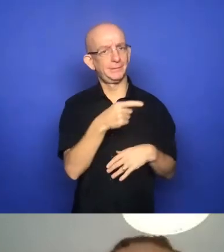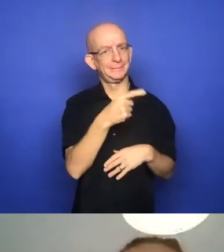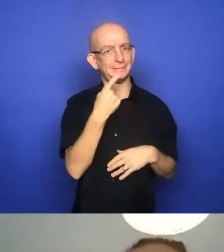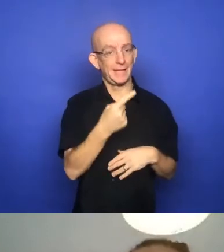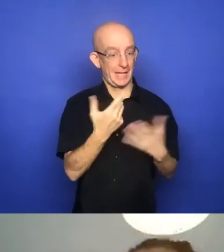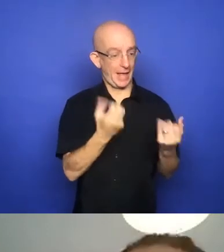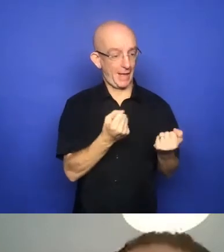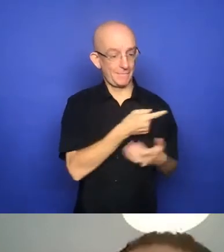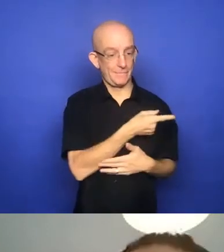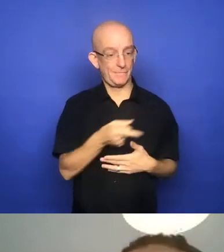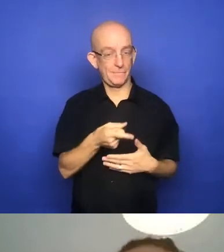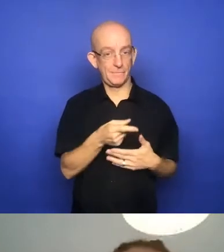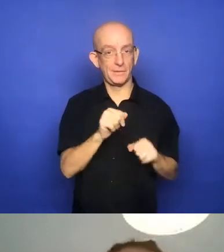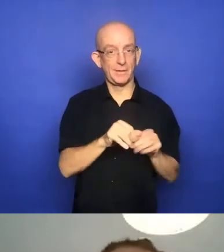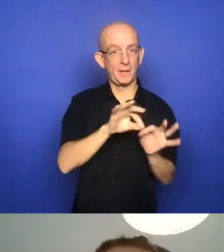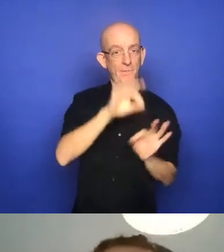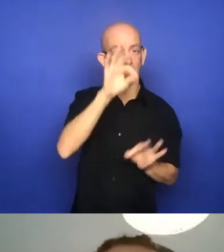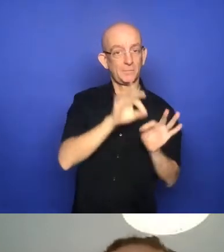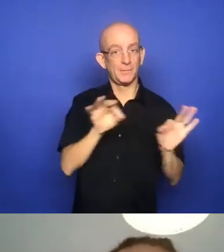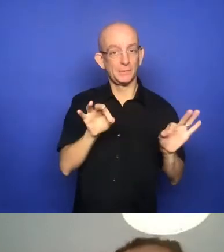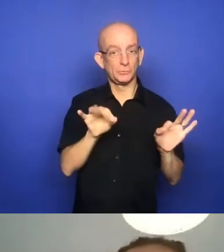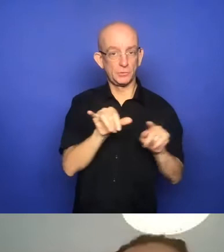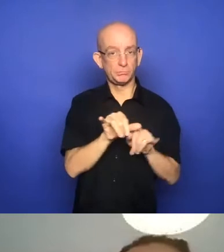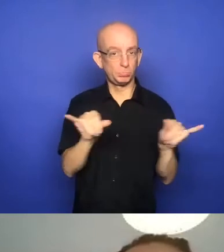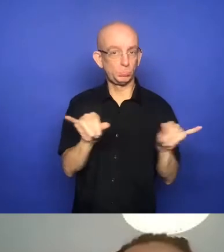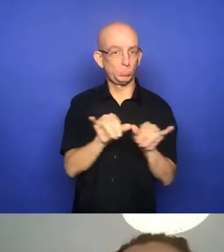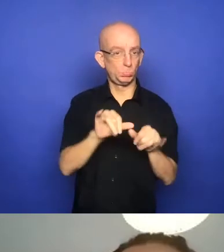, like you mentioned the short set of